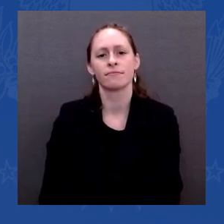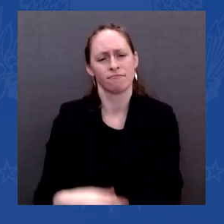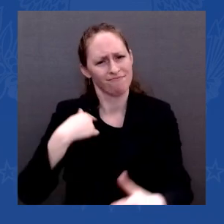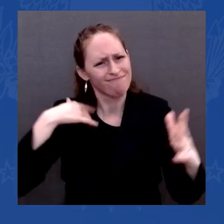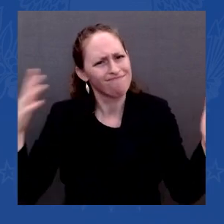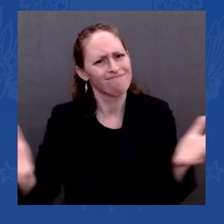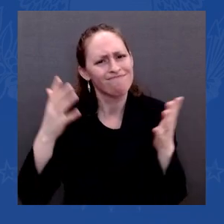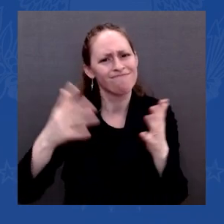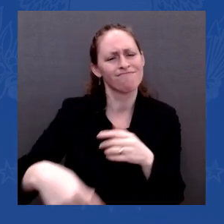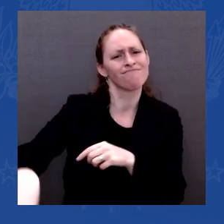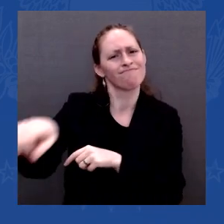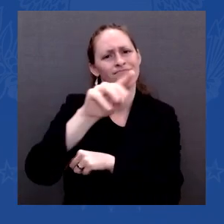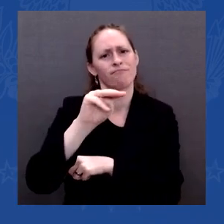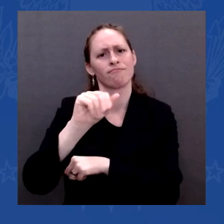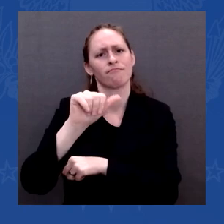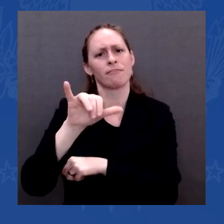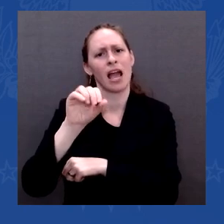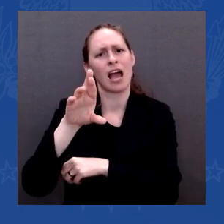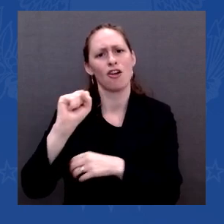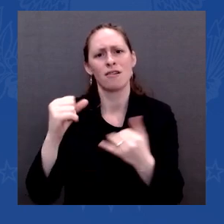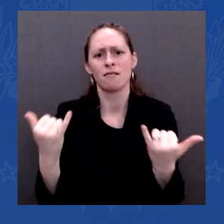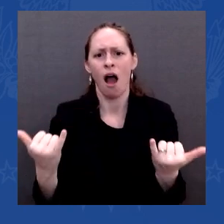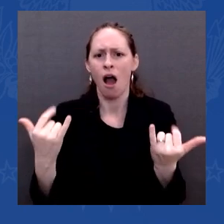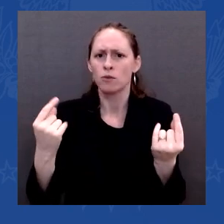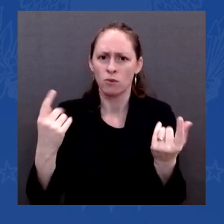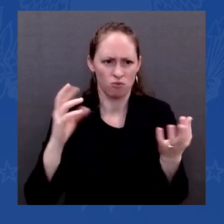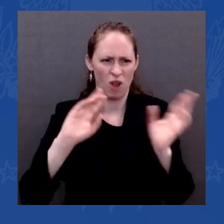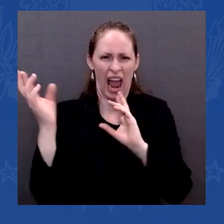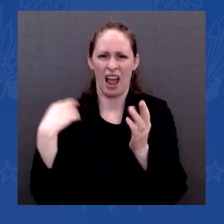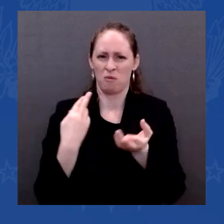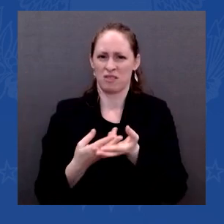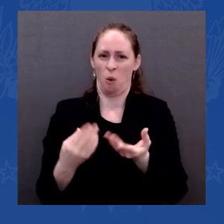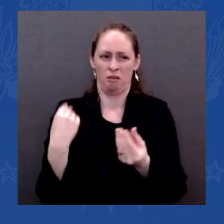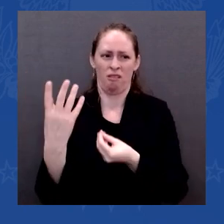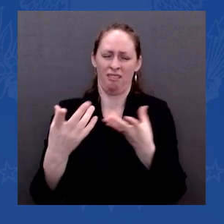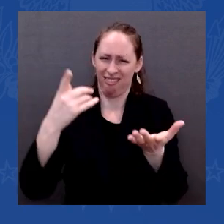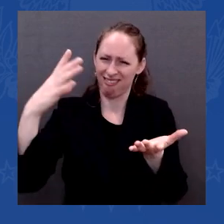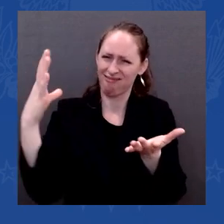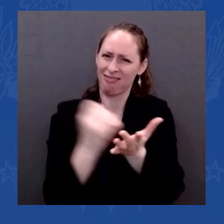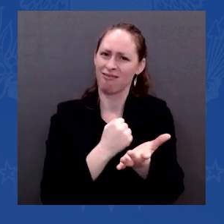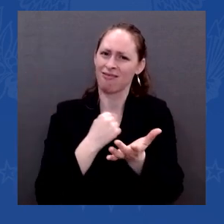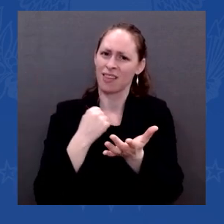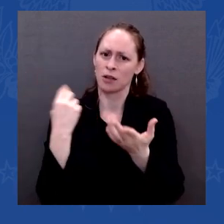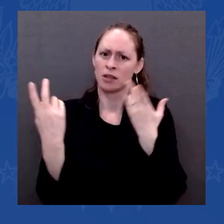and the resources that were intended not just to stave off disaster but to build for a future